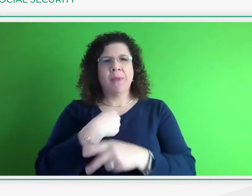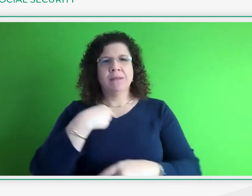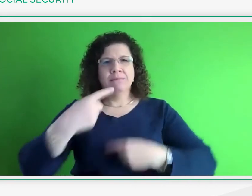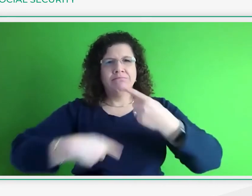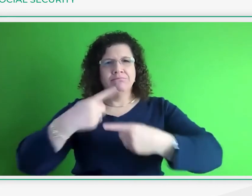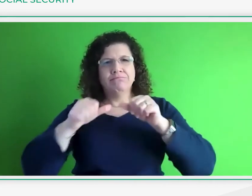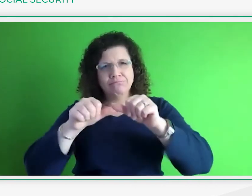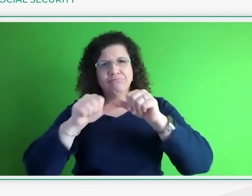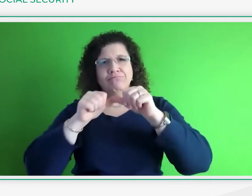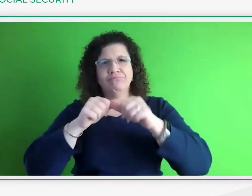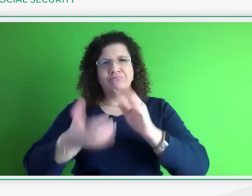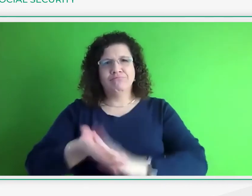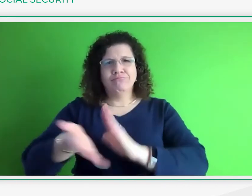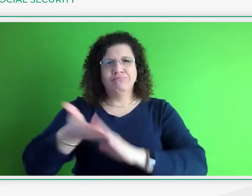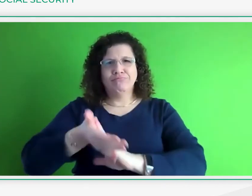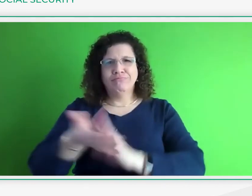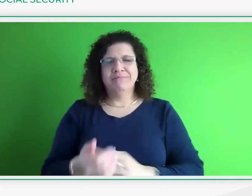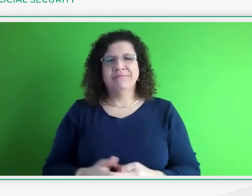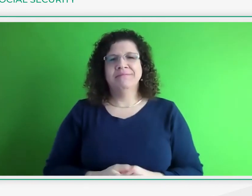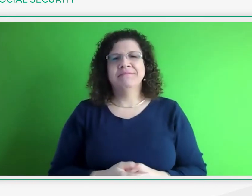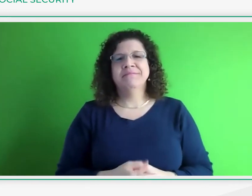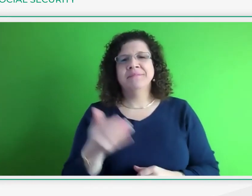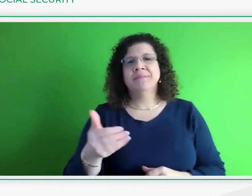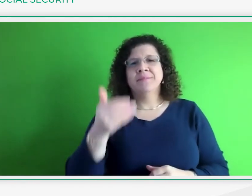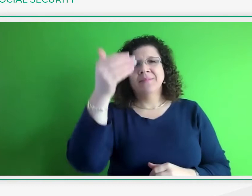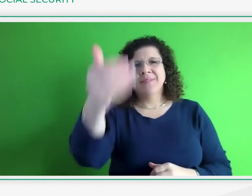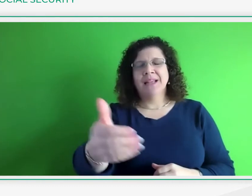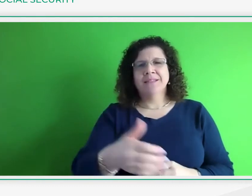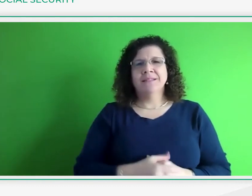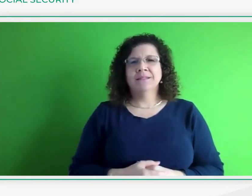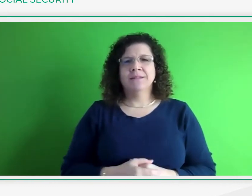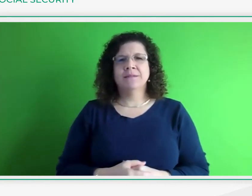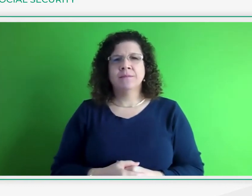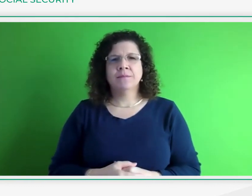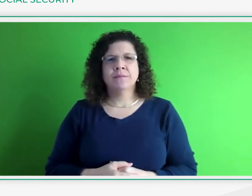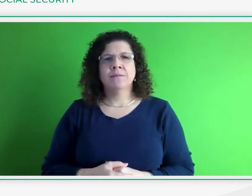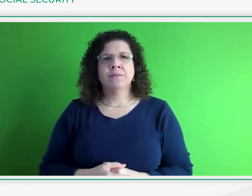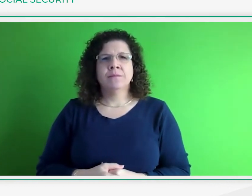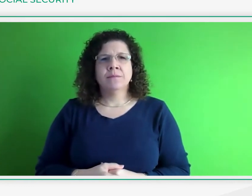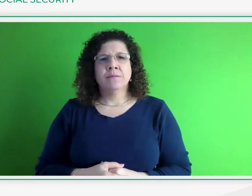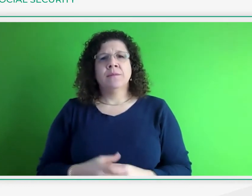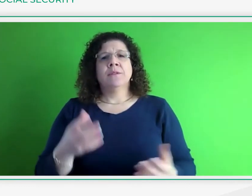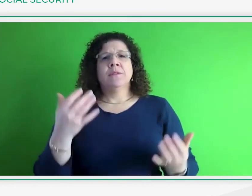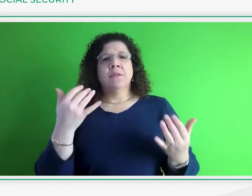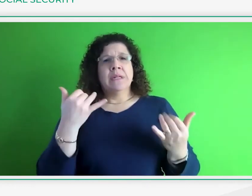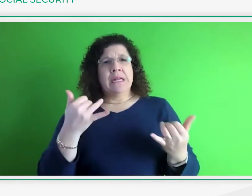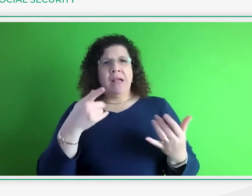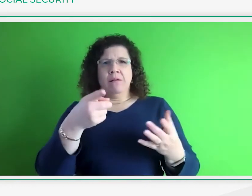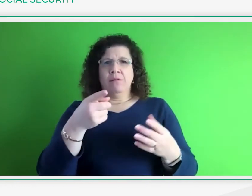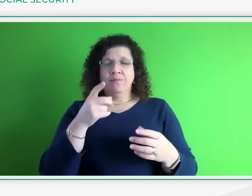There's a lot of factors that extend our life expectancy.